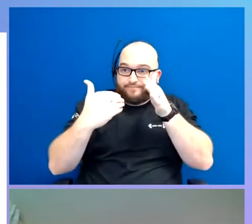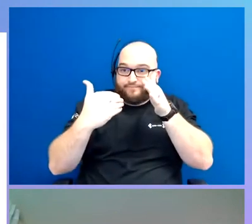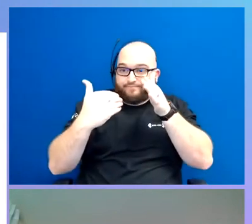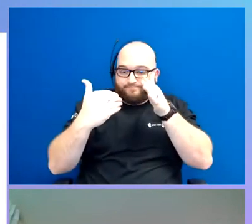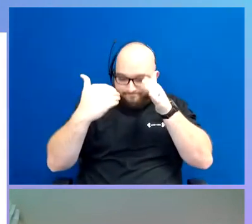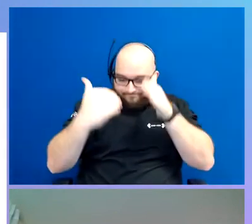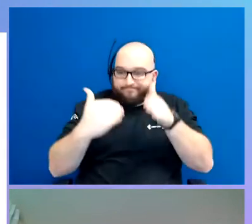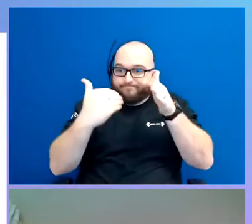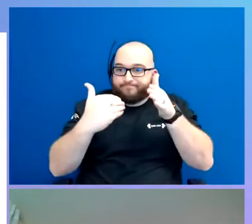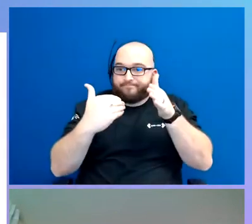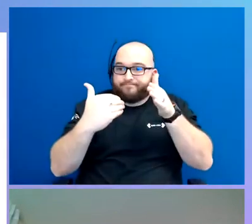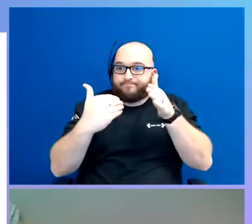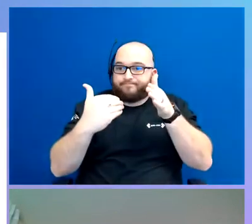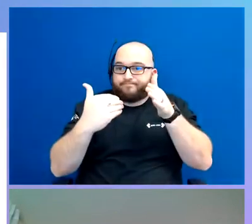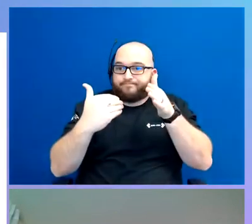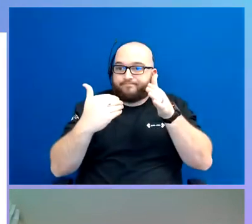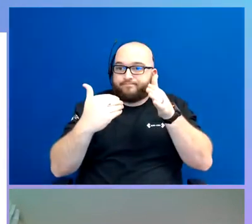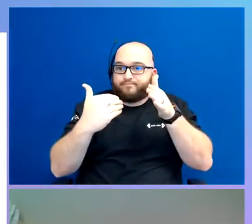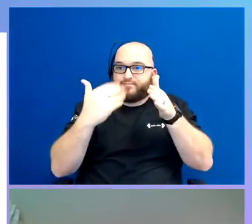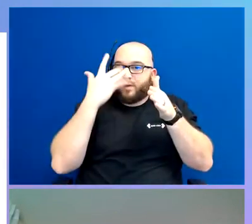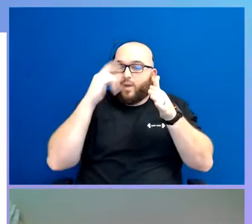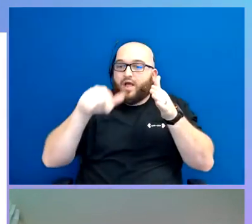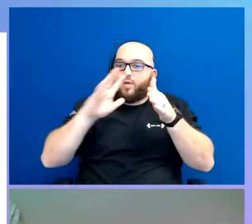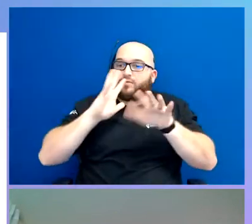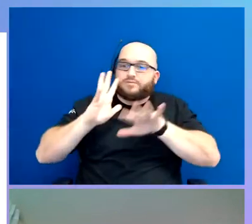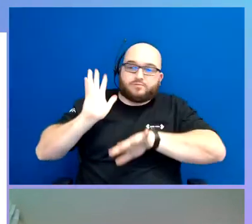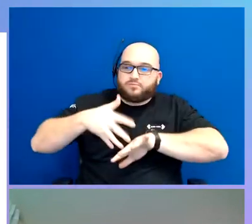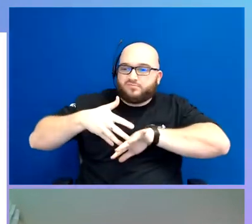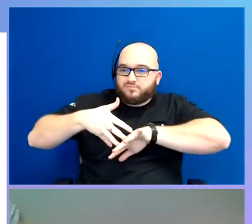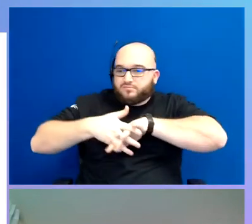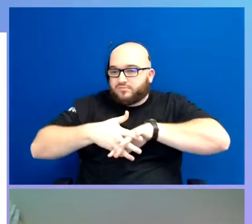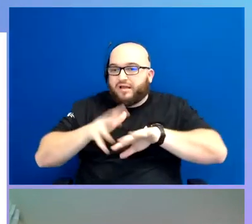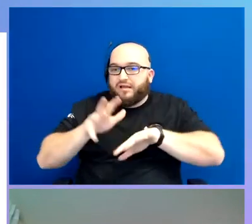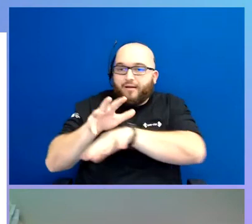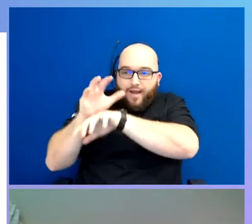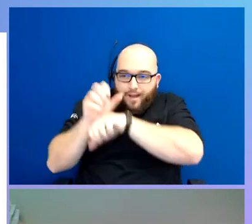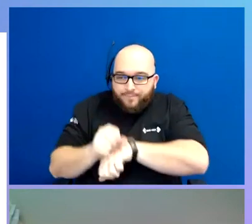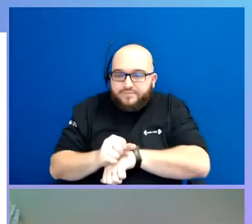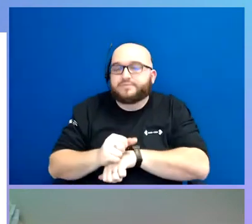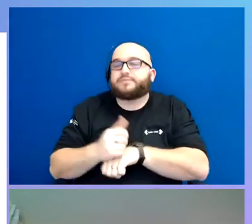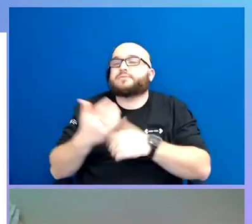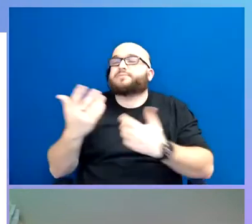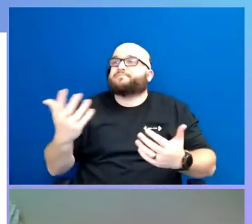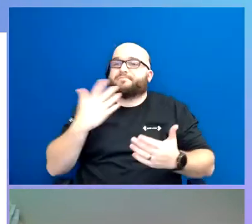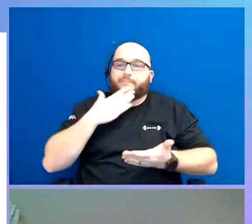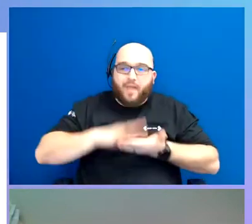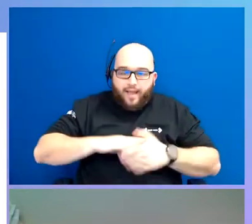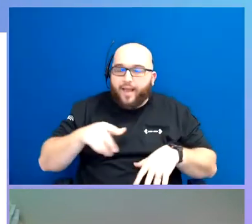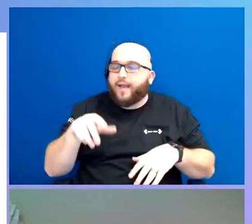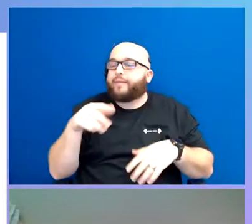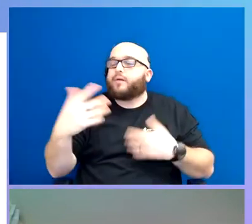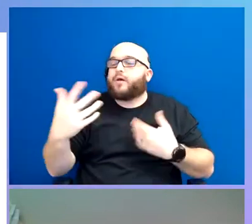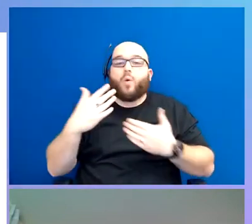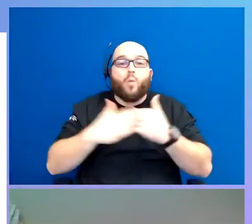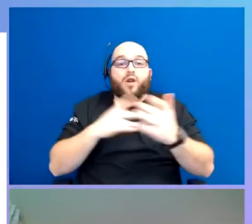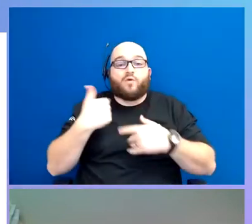ingrained habits and the ideas that, you know, whatever we are